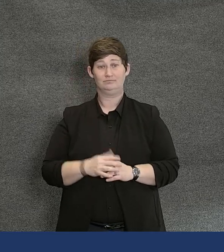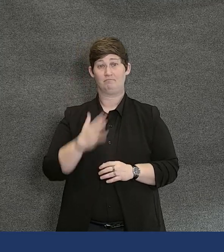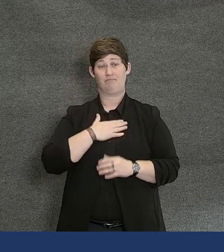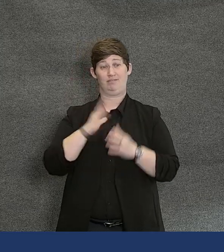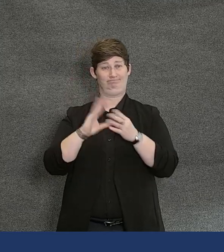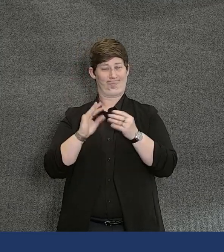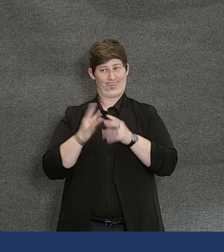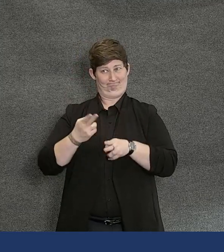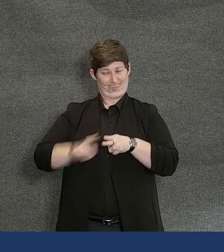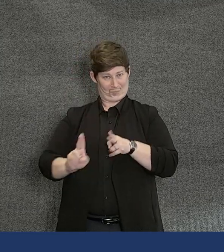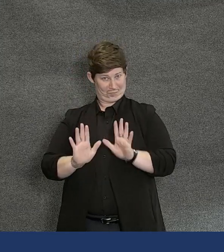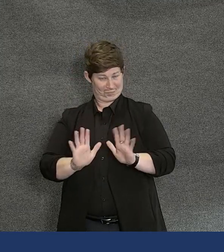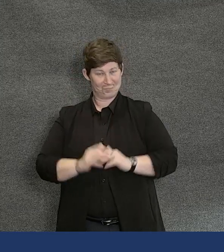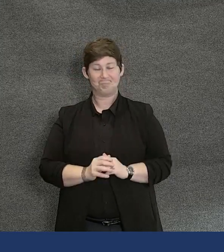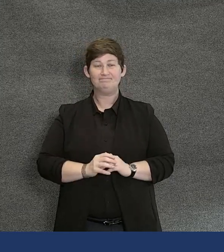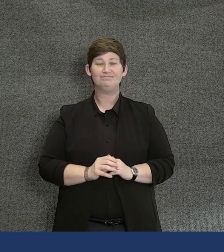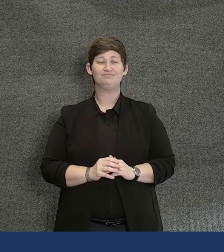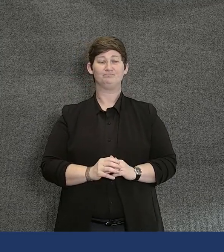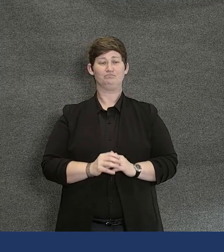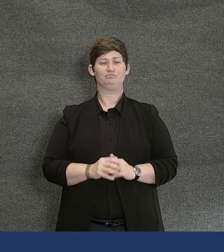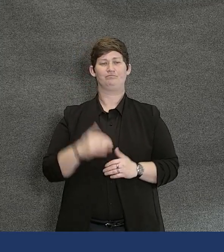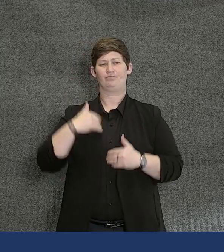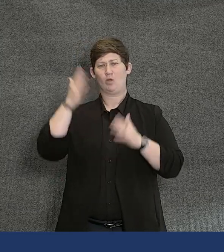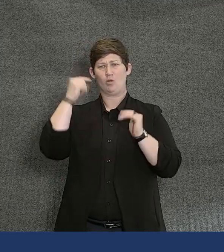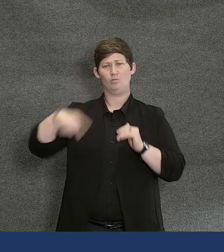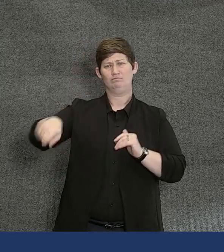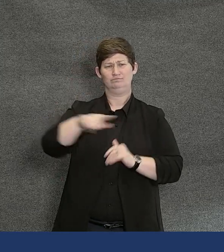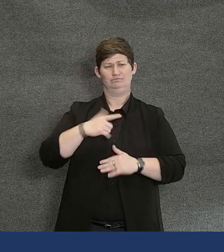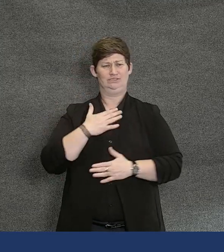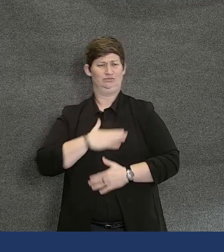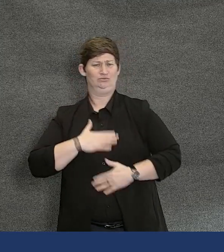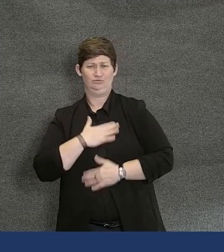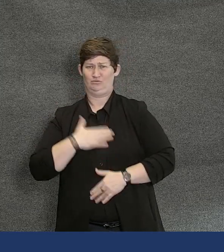I hope you've all enjoyed the first part of the day today.